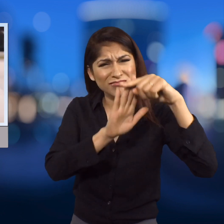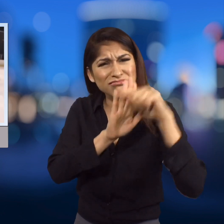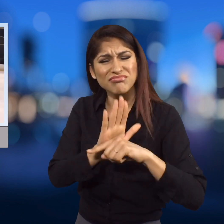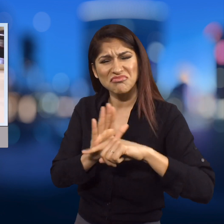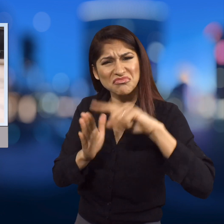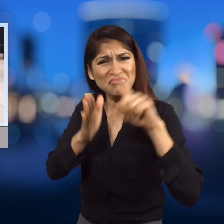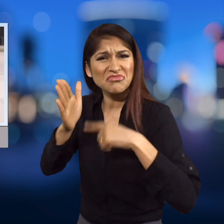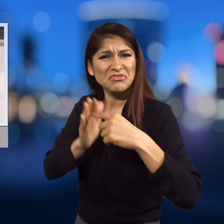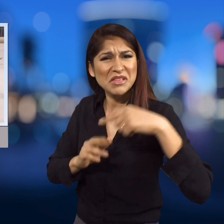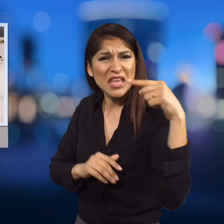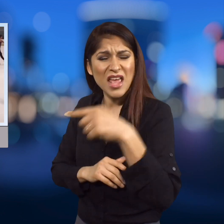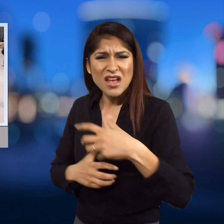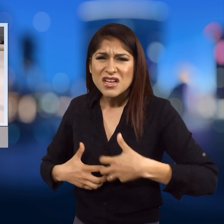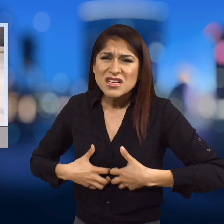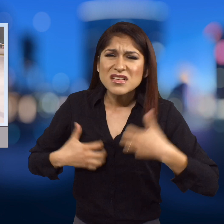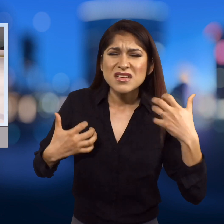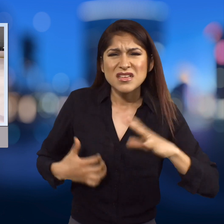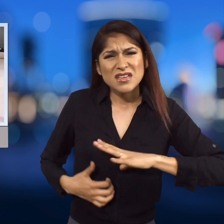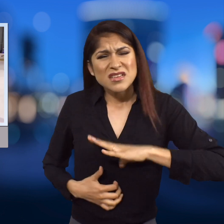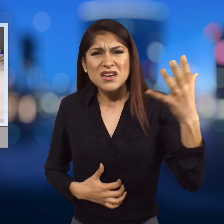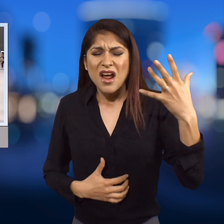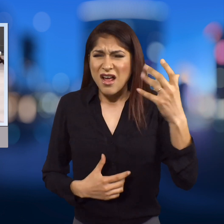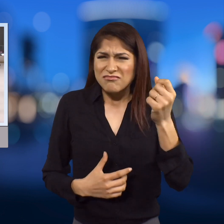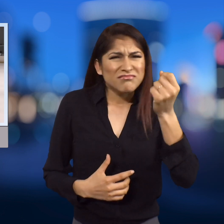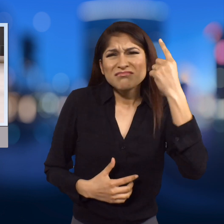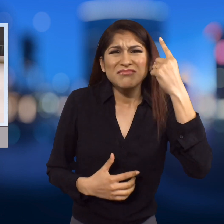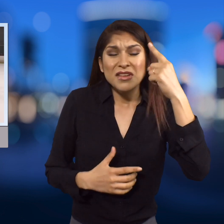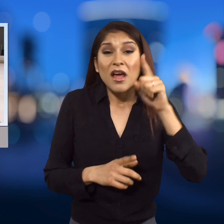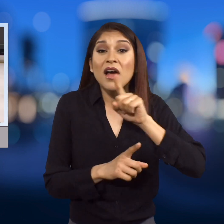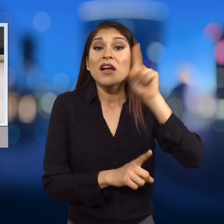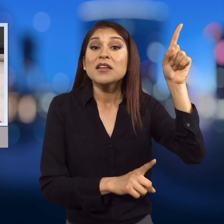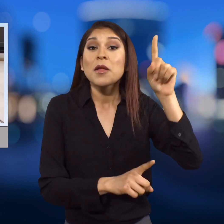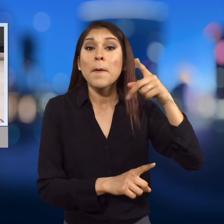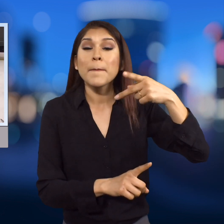17th interview where he criticized the Vice President.